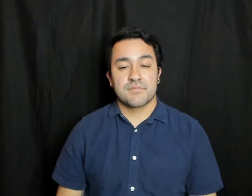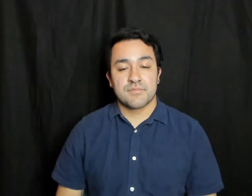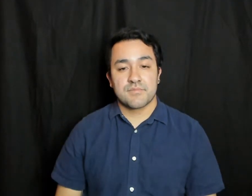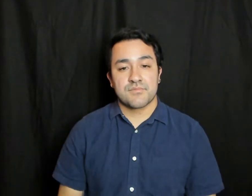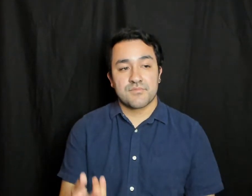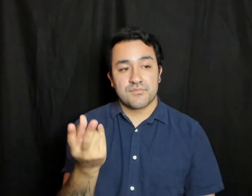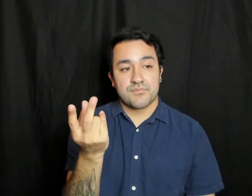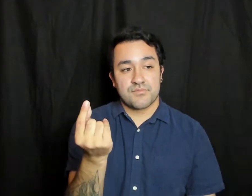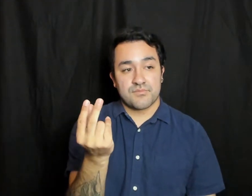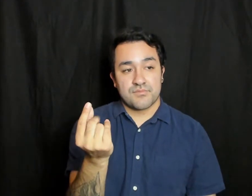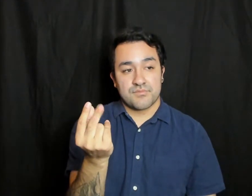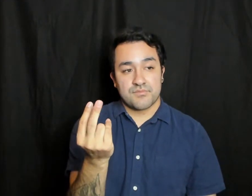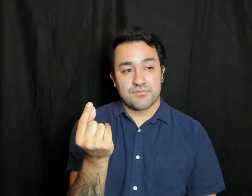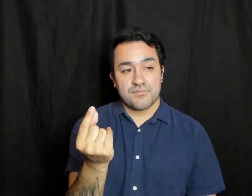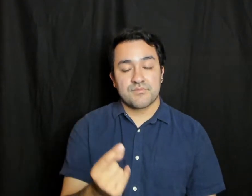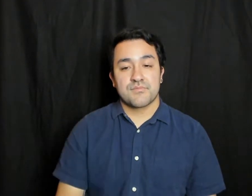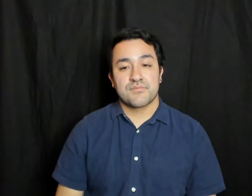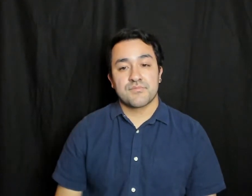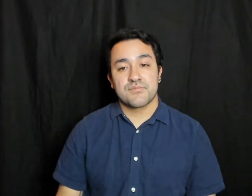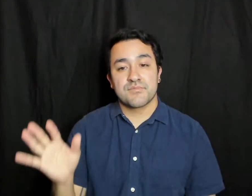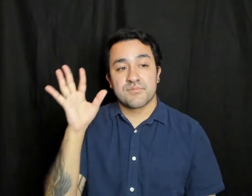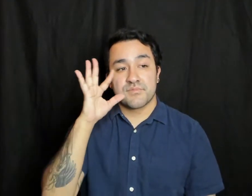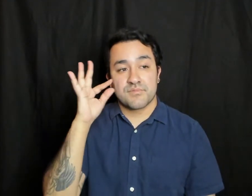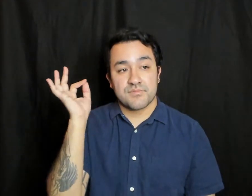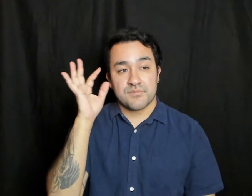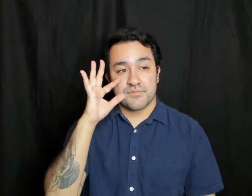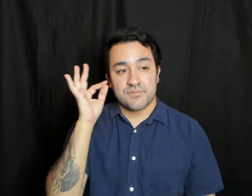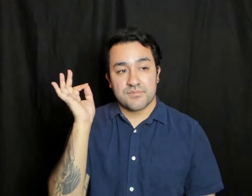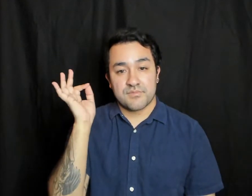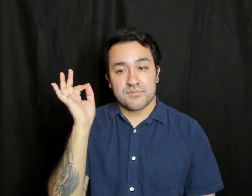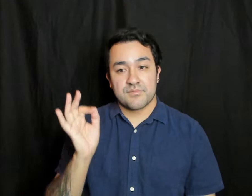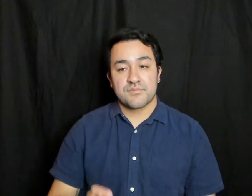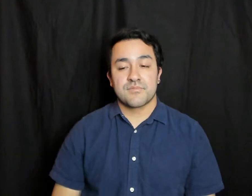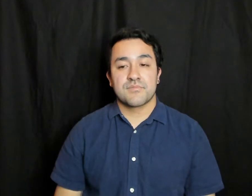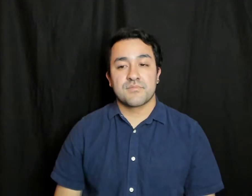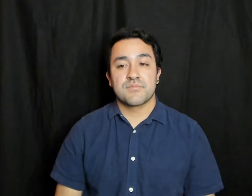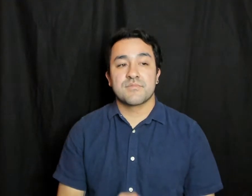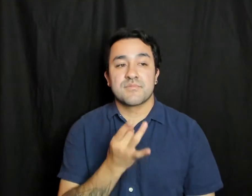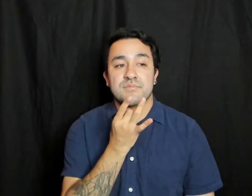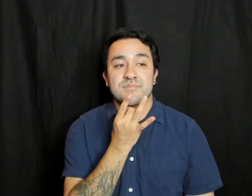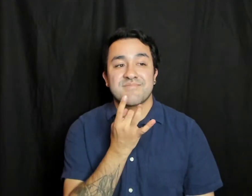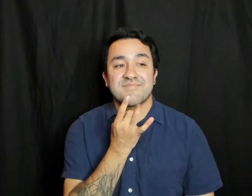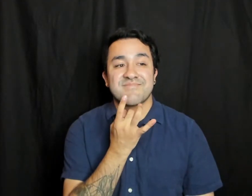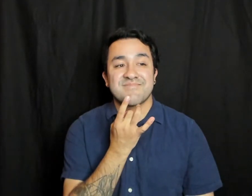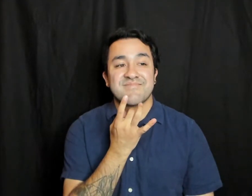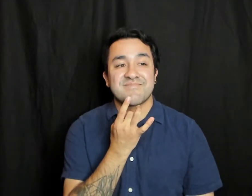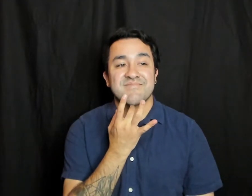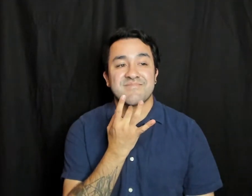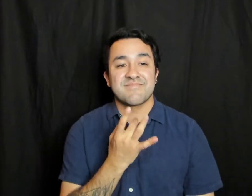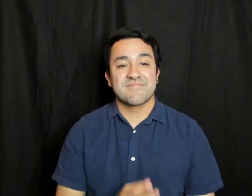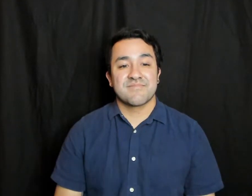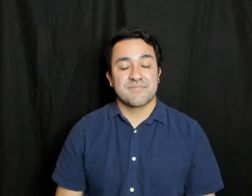DOG CAT LIGHT (bulb)